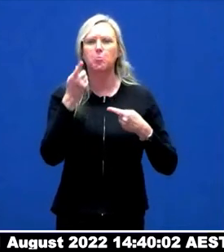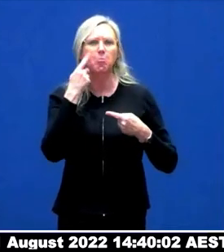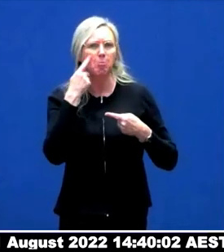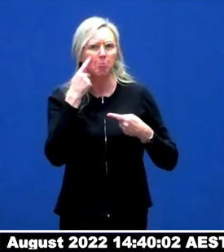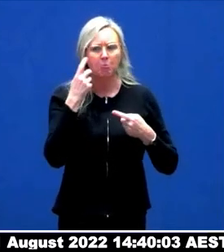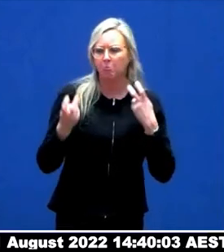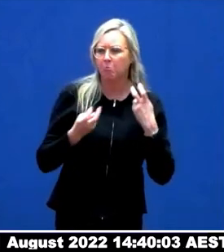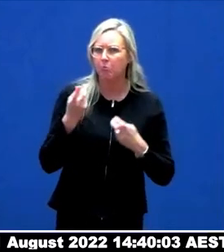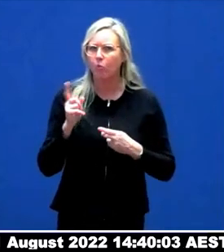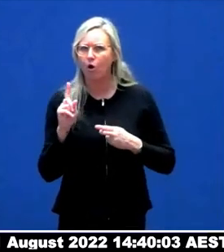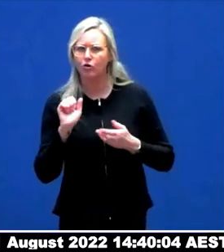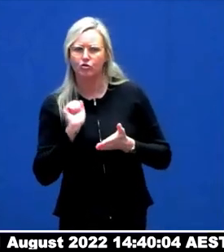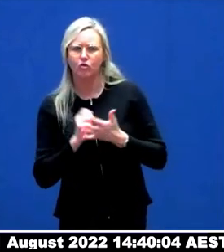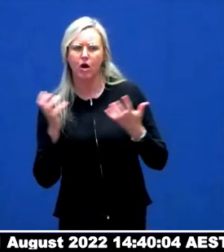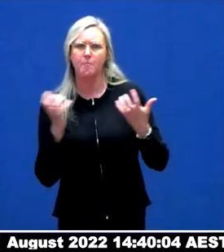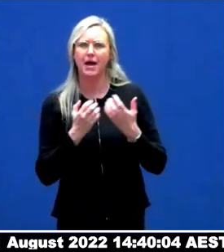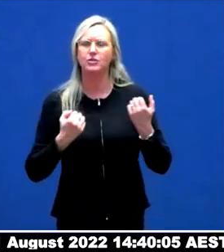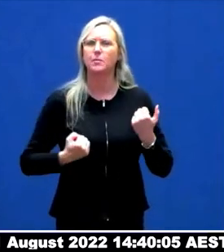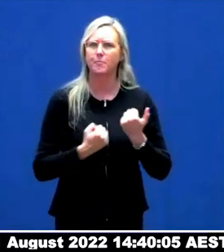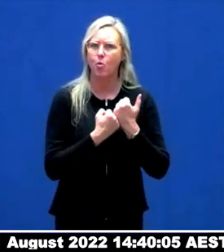right support for this participant.